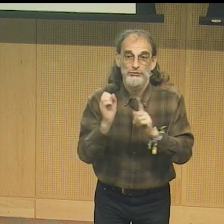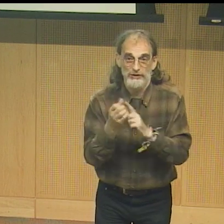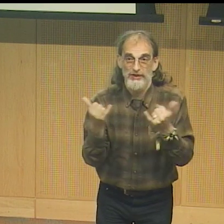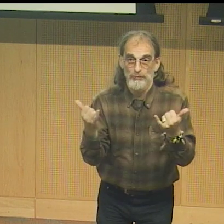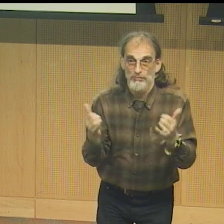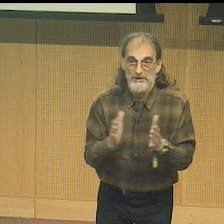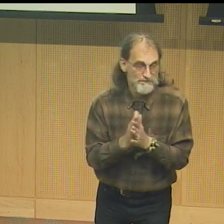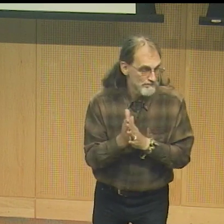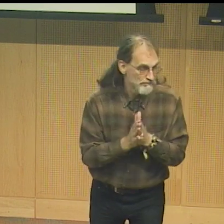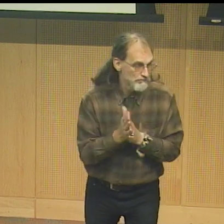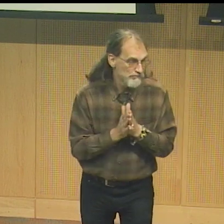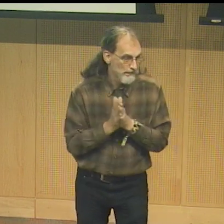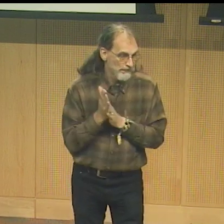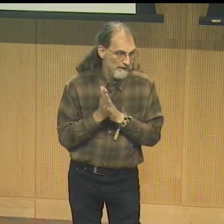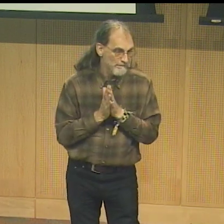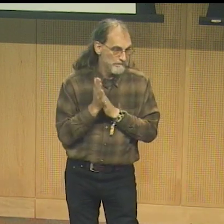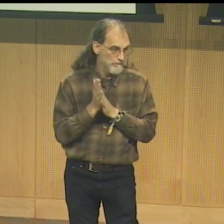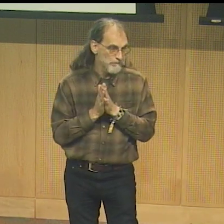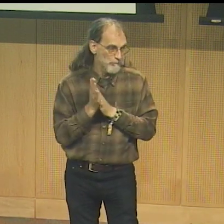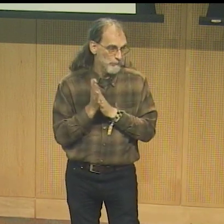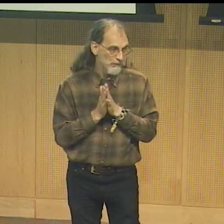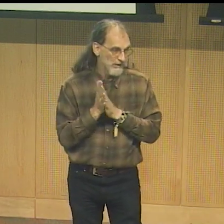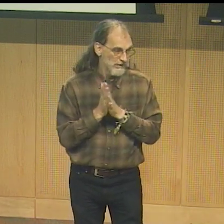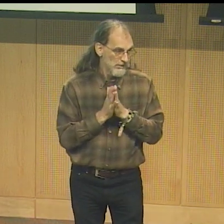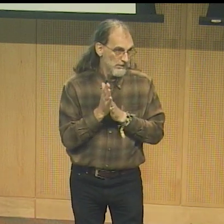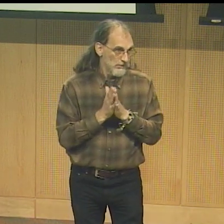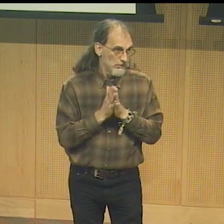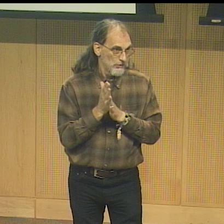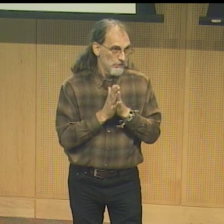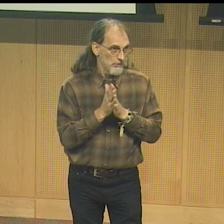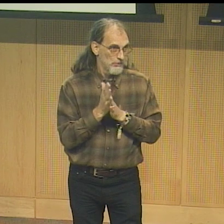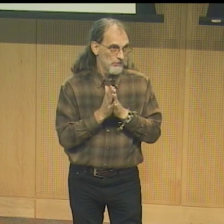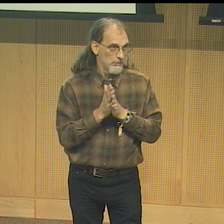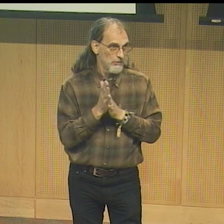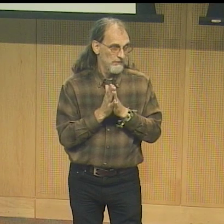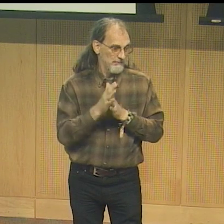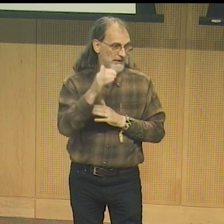And it's frustrating, because our initial efforts have been diminished.